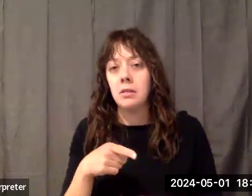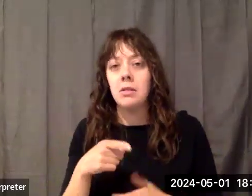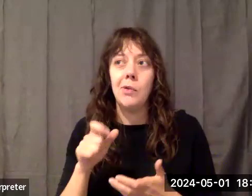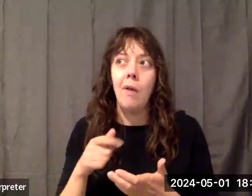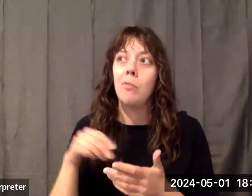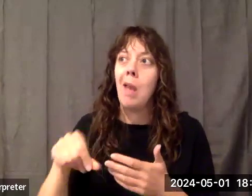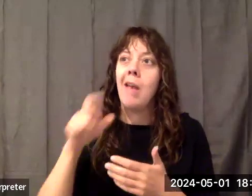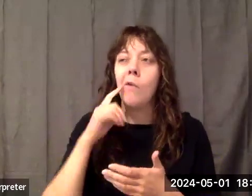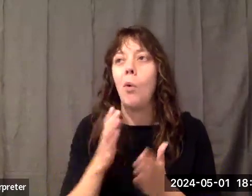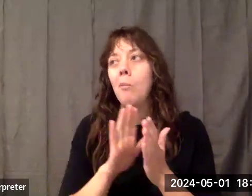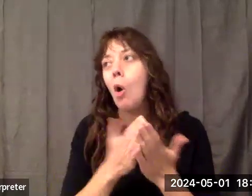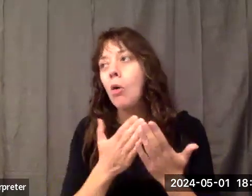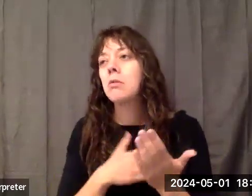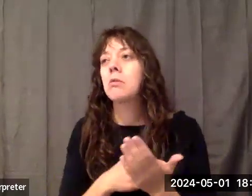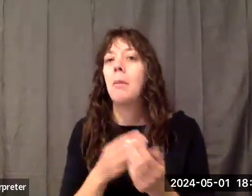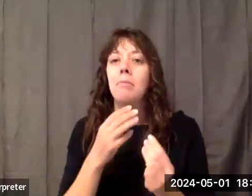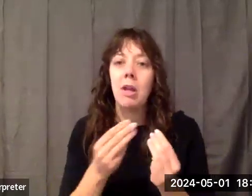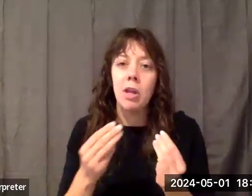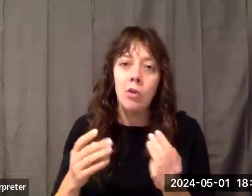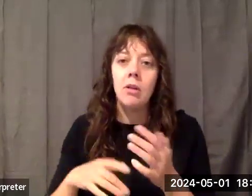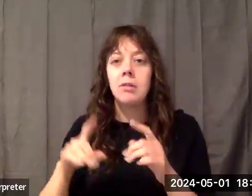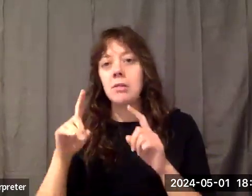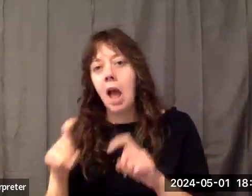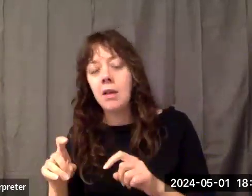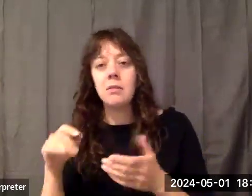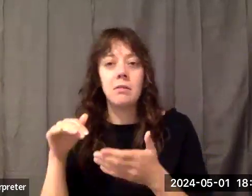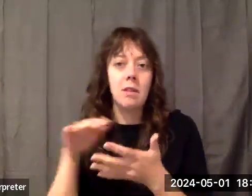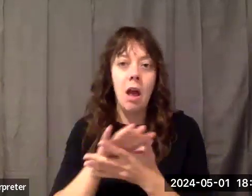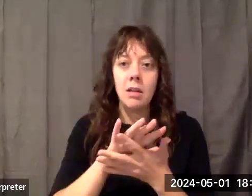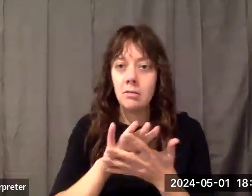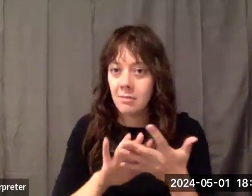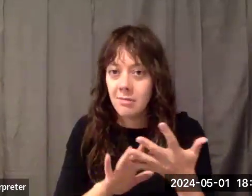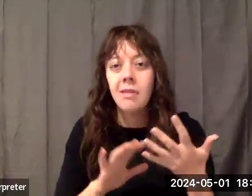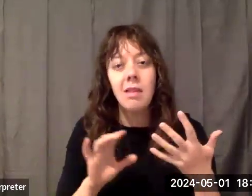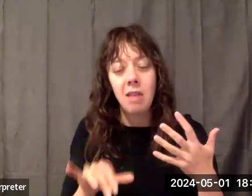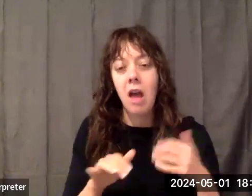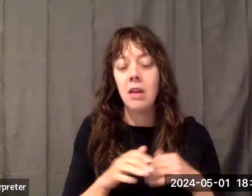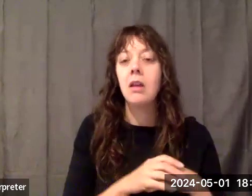and having to pay for the test. Not to mention when you're looking at those of